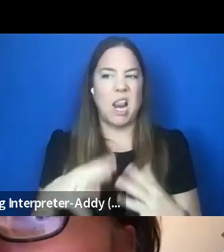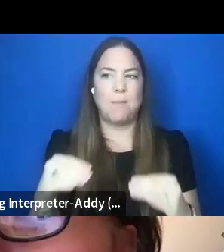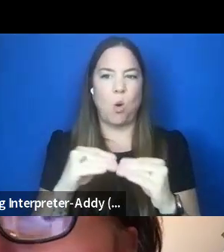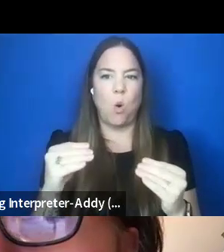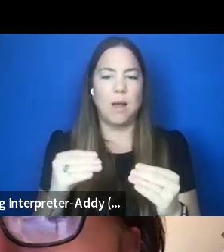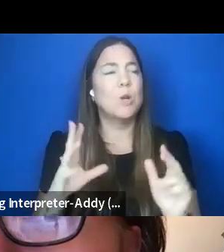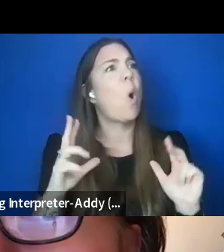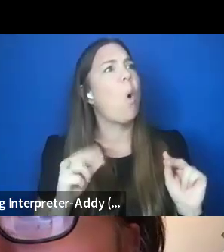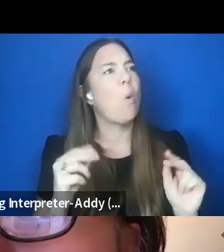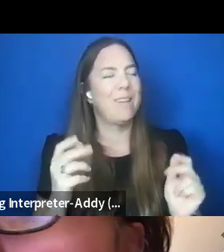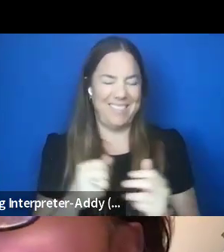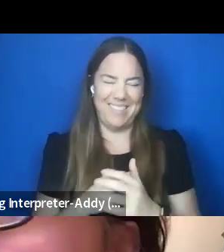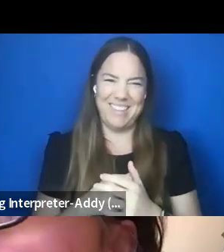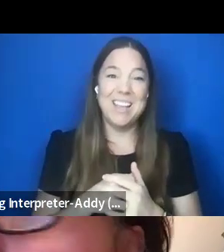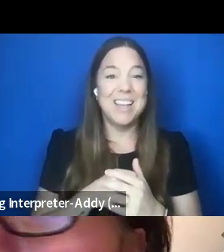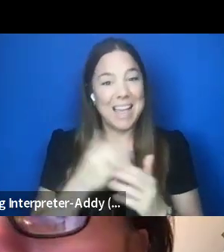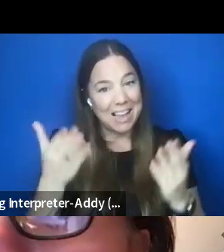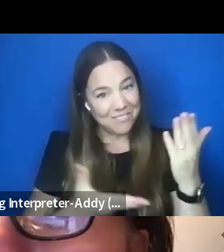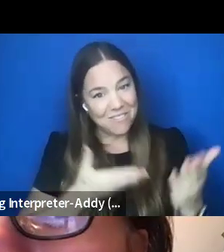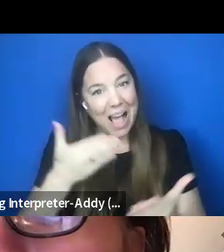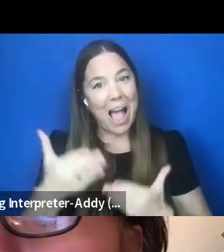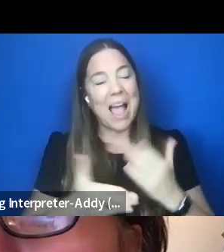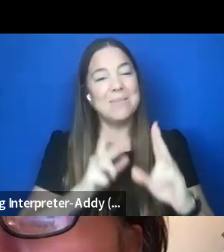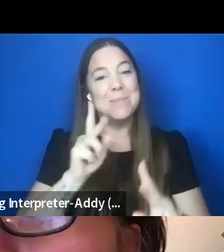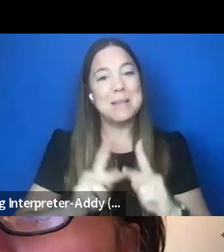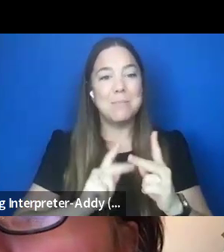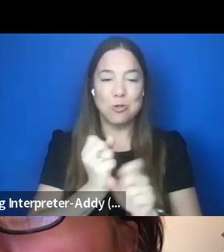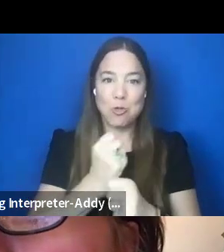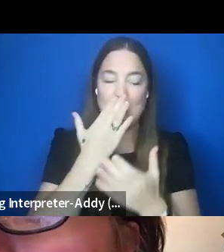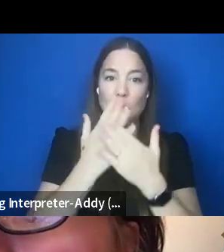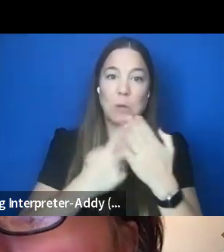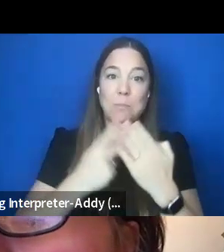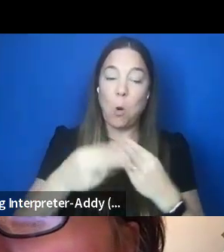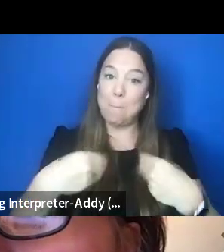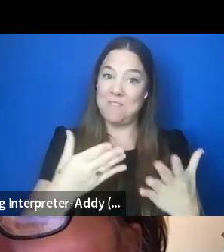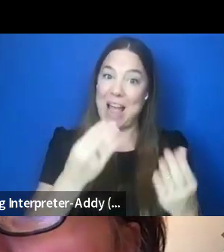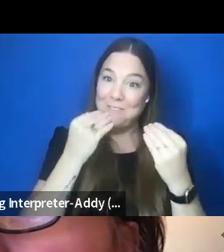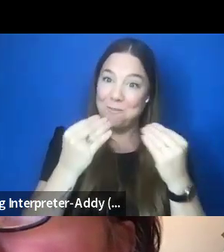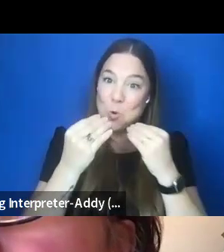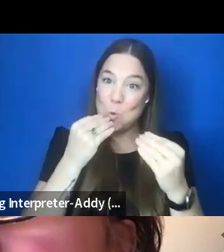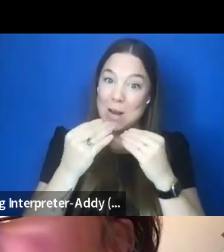Brooke Wilson: If you, if you invite them and you create a good program and you feed them, they will come. Brooke Wilson: I was.